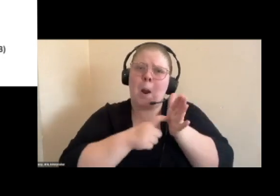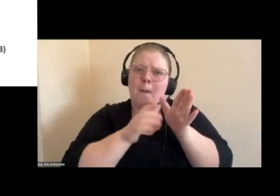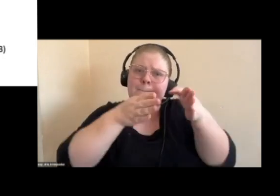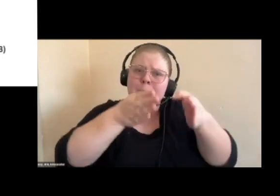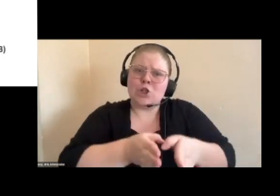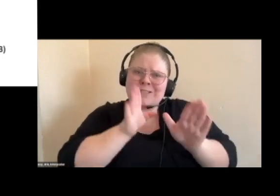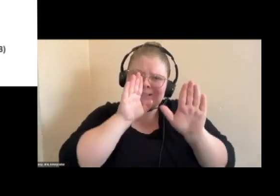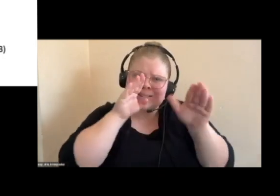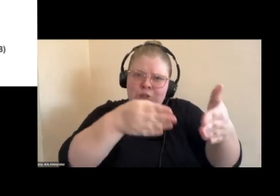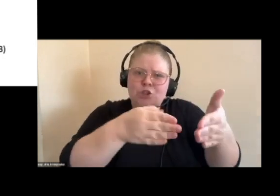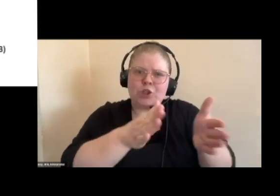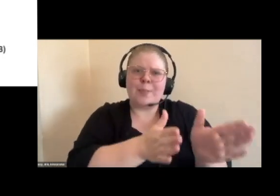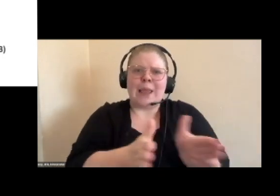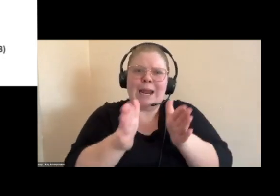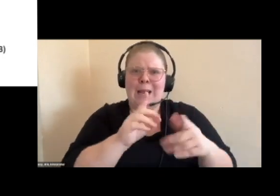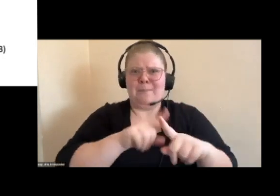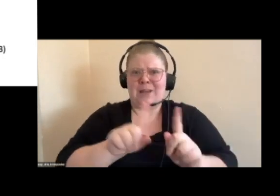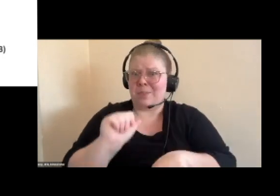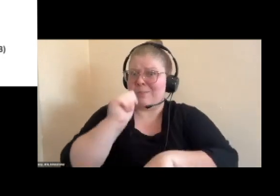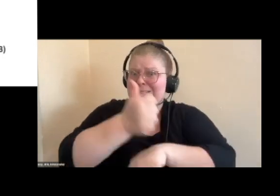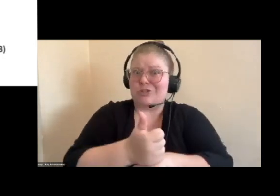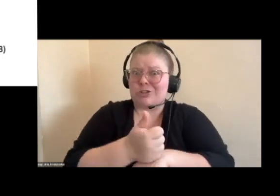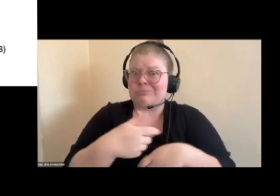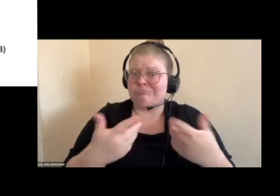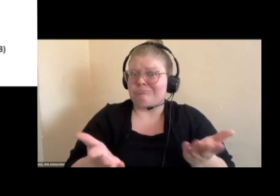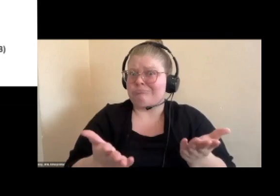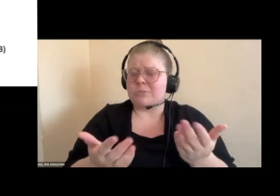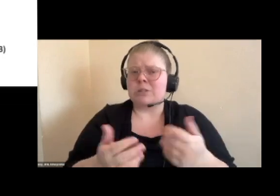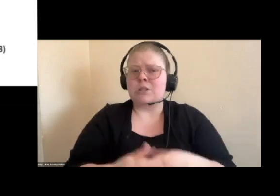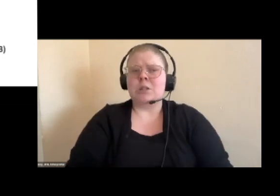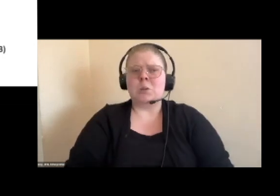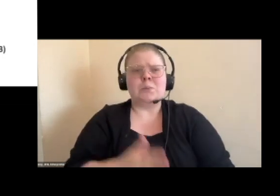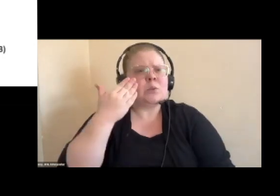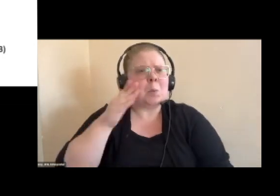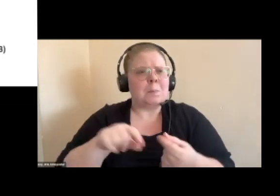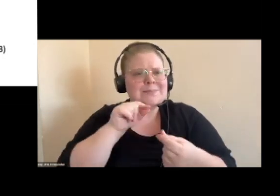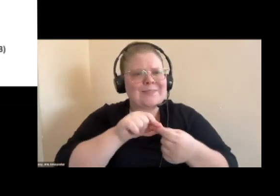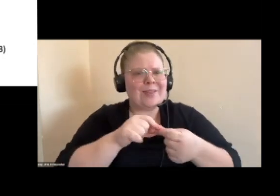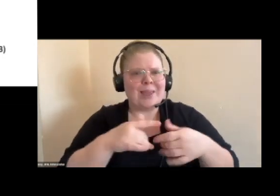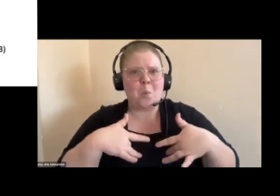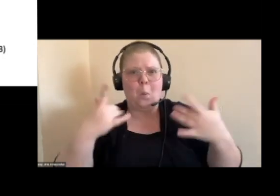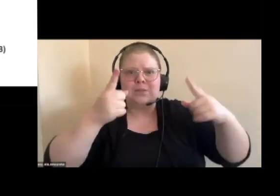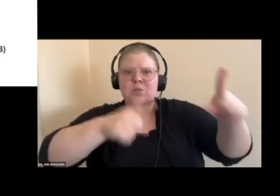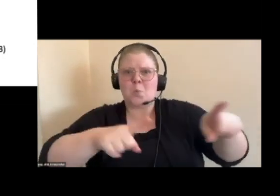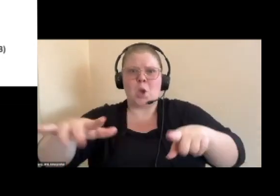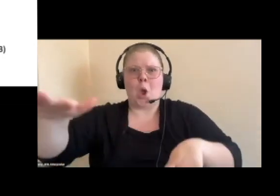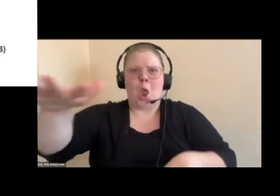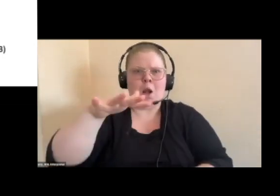implementation and what's actually going on. And more importantly, we don't really